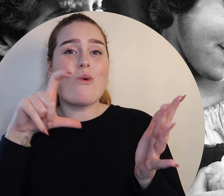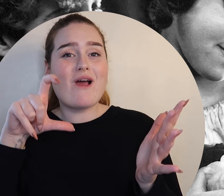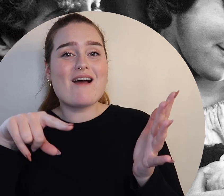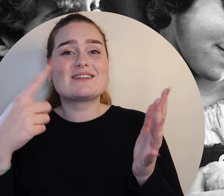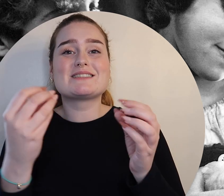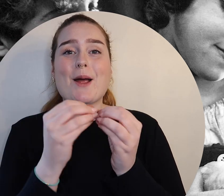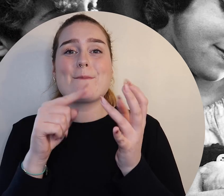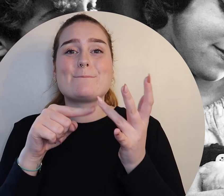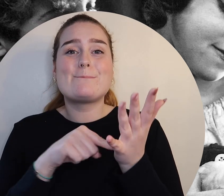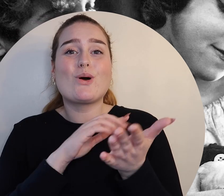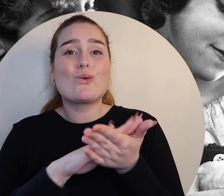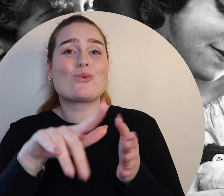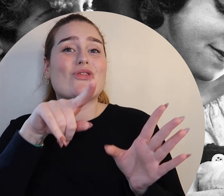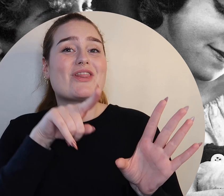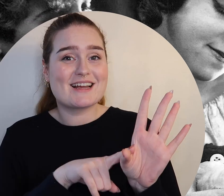performed by Sonic Bothy.